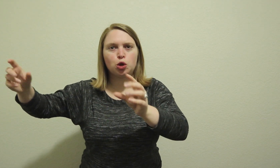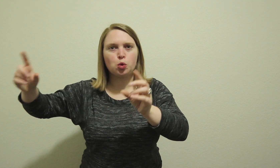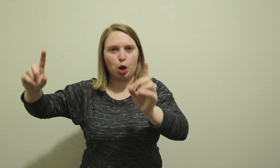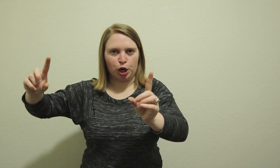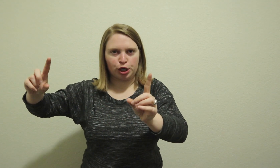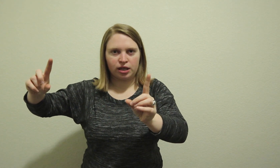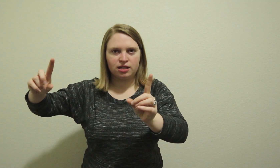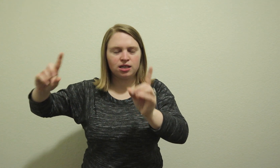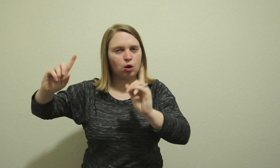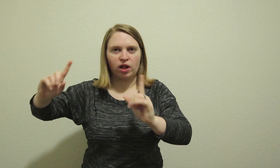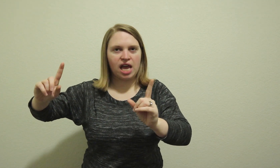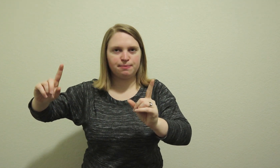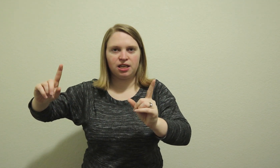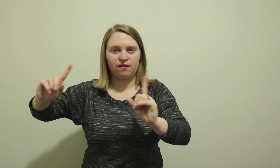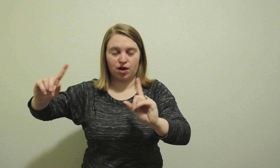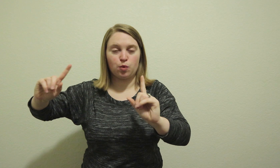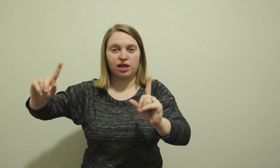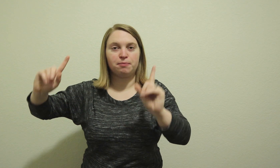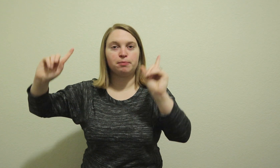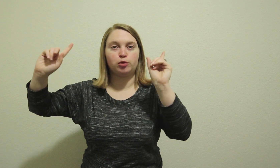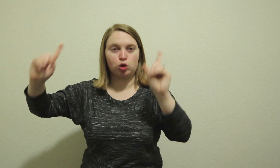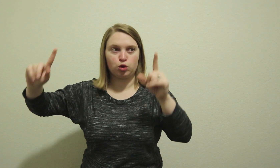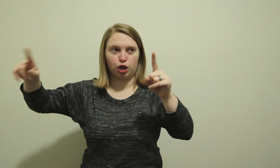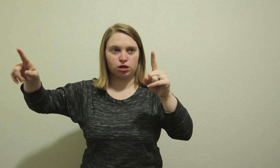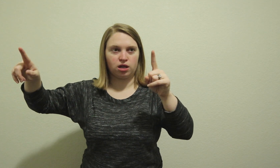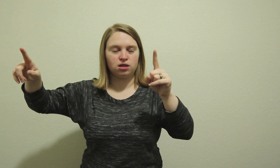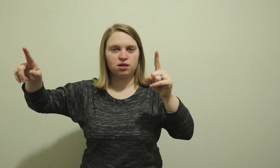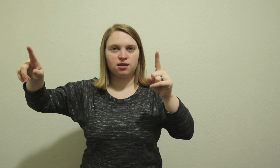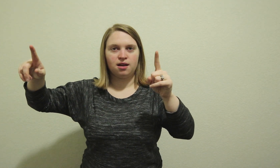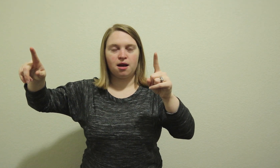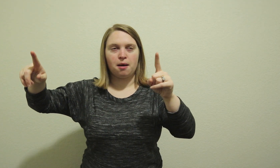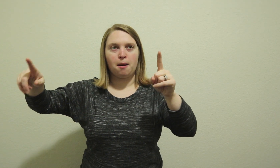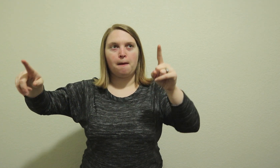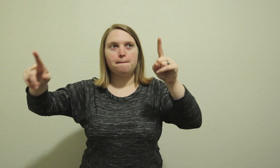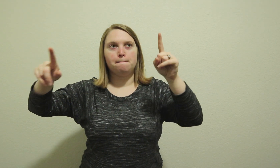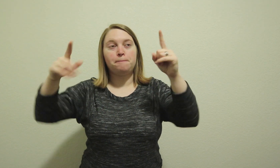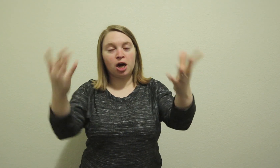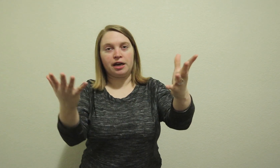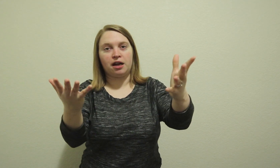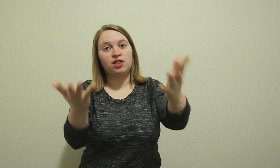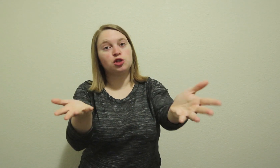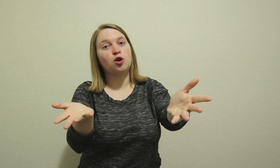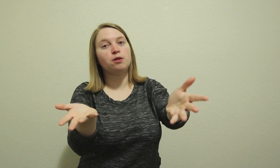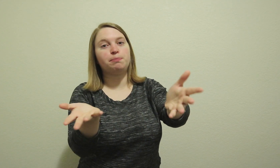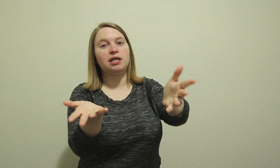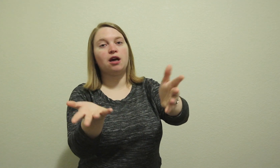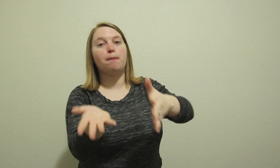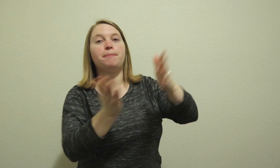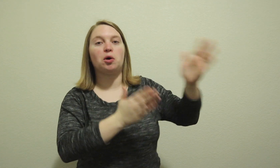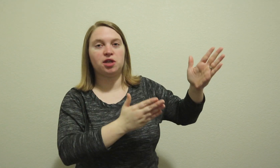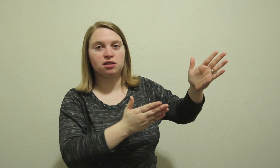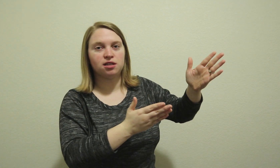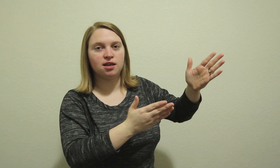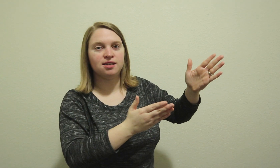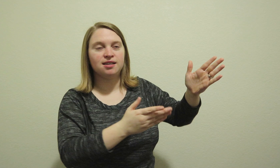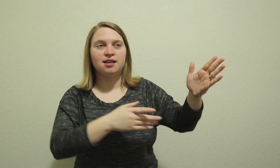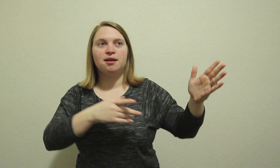too early, he'll hate me if I wake him up too early But this could be a bonus